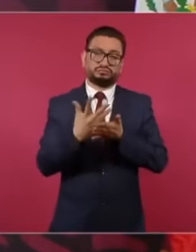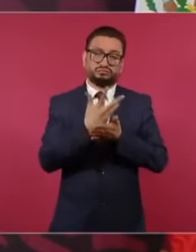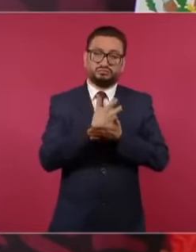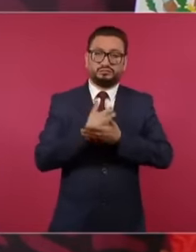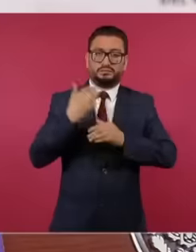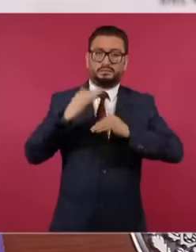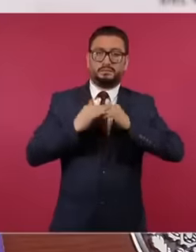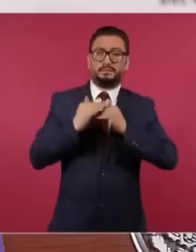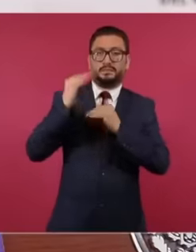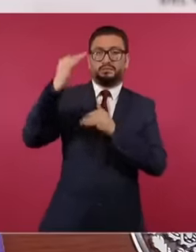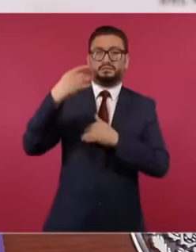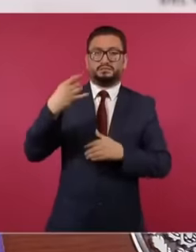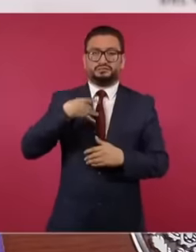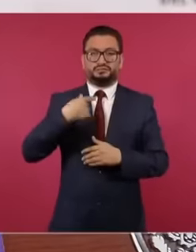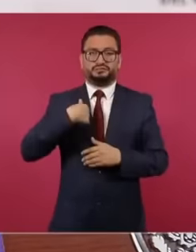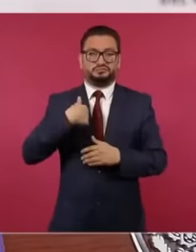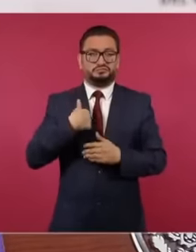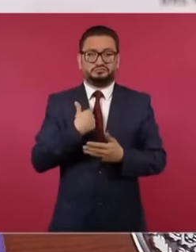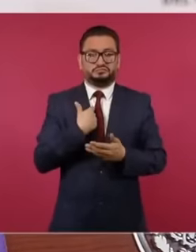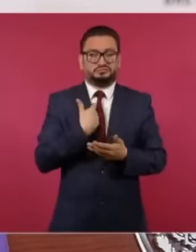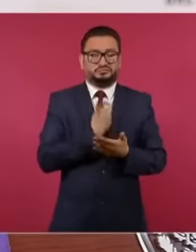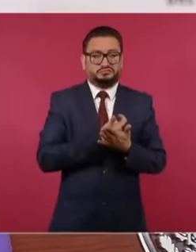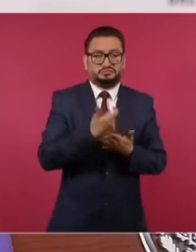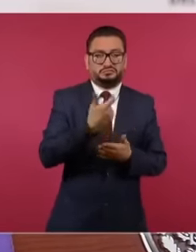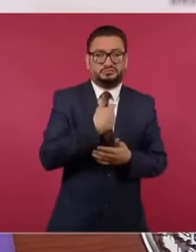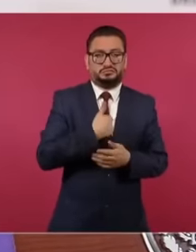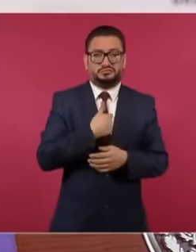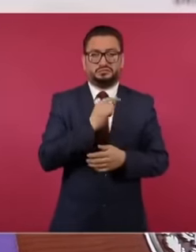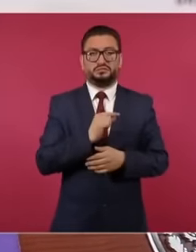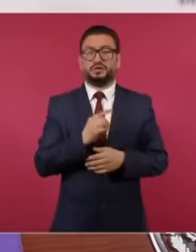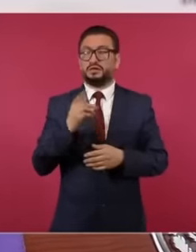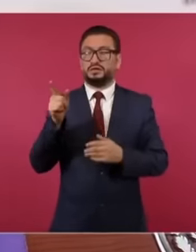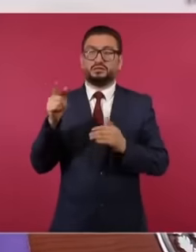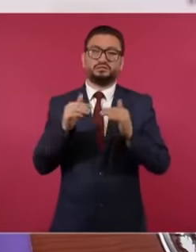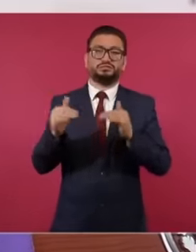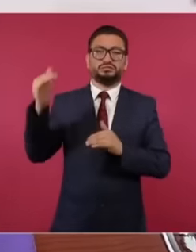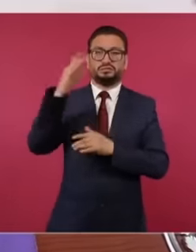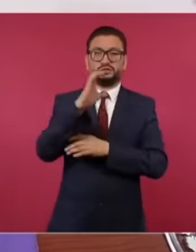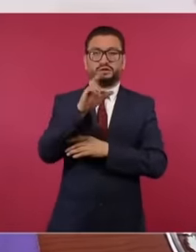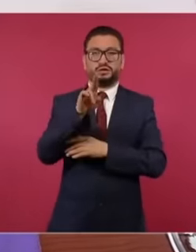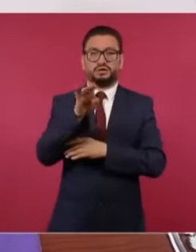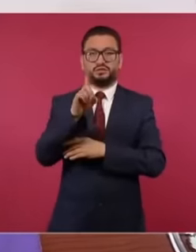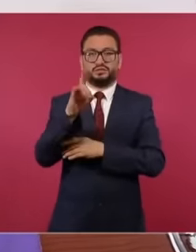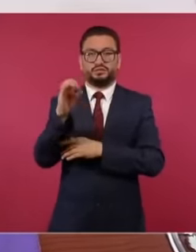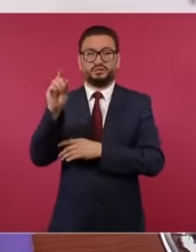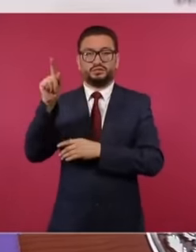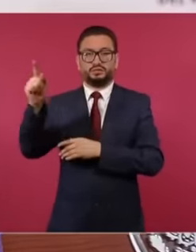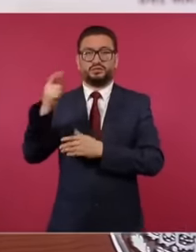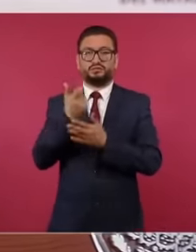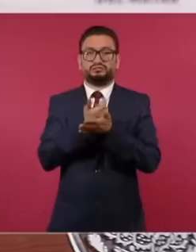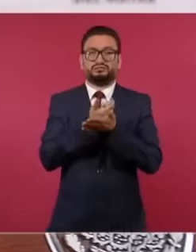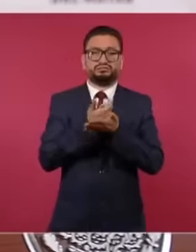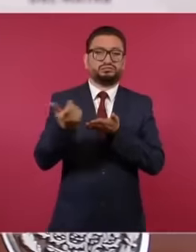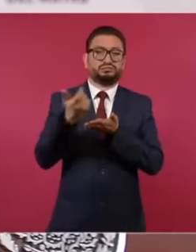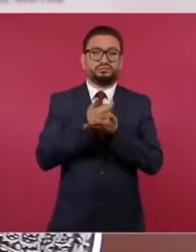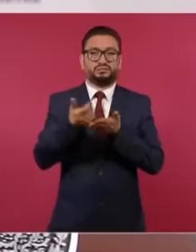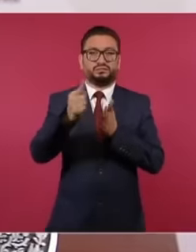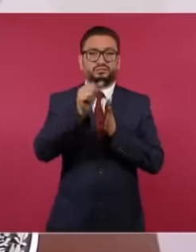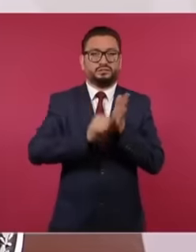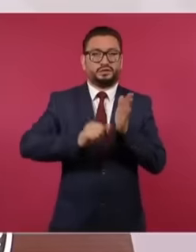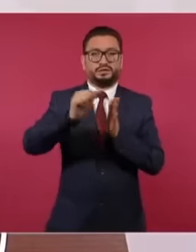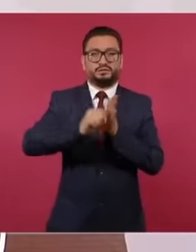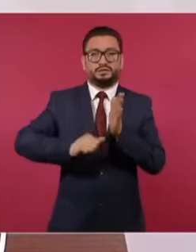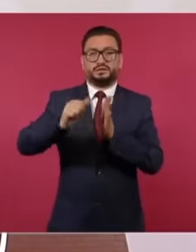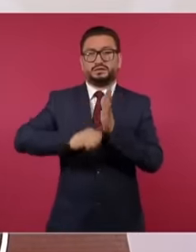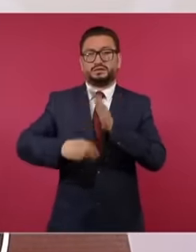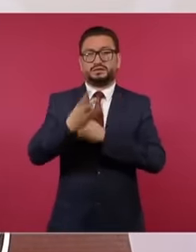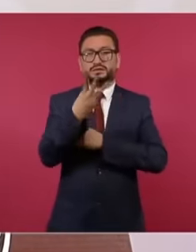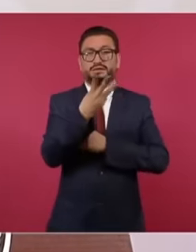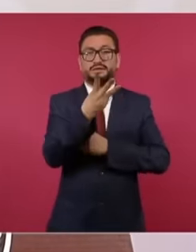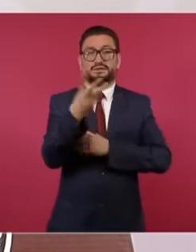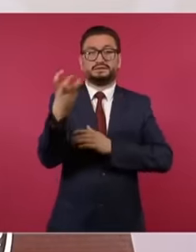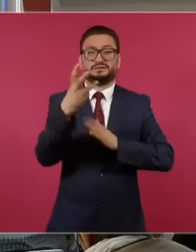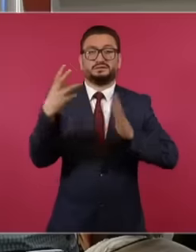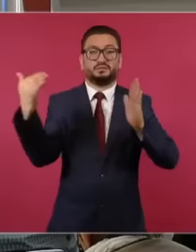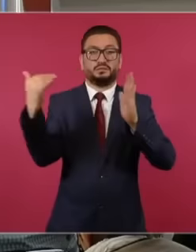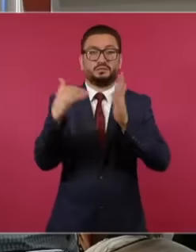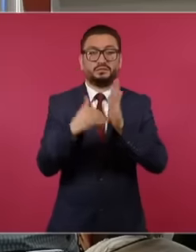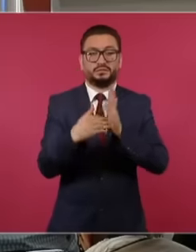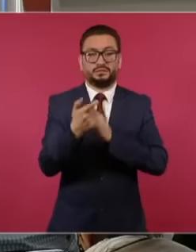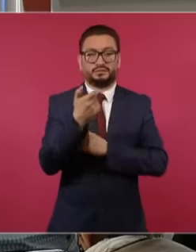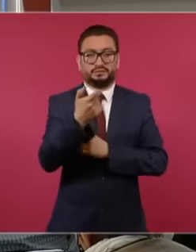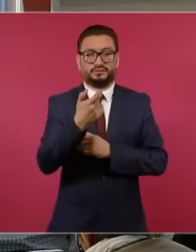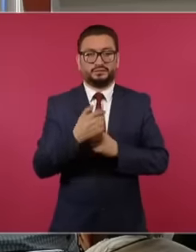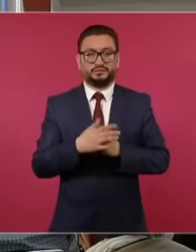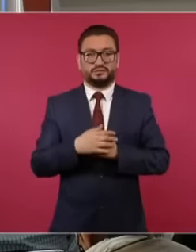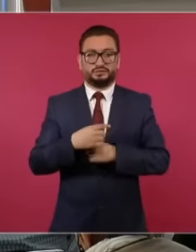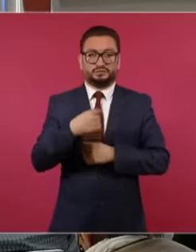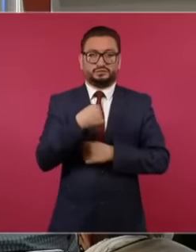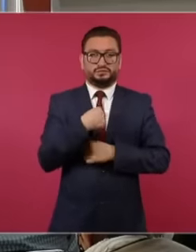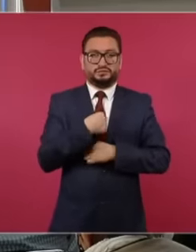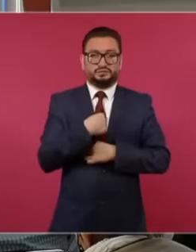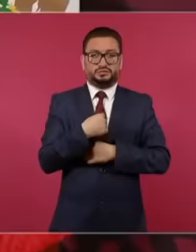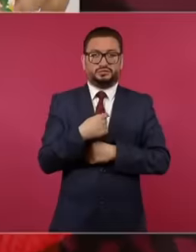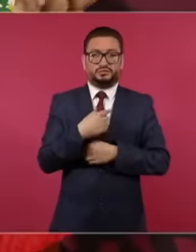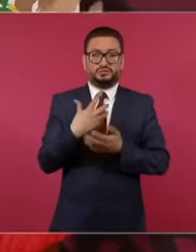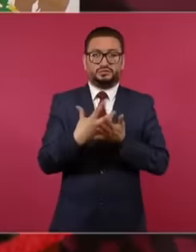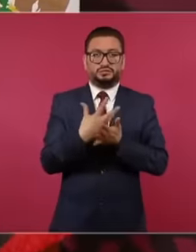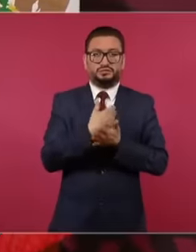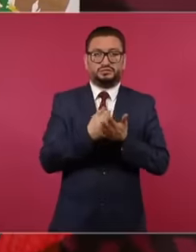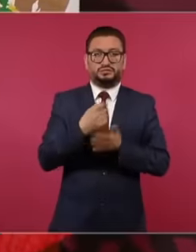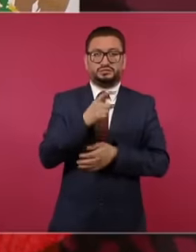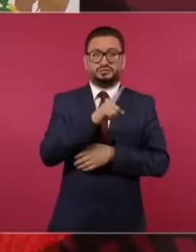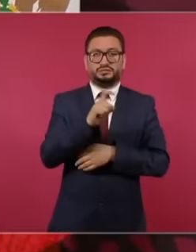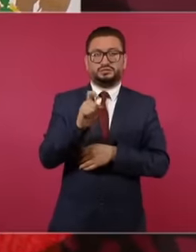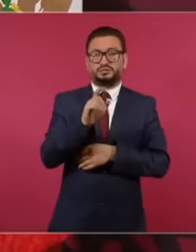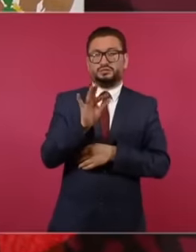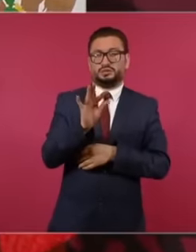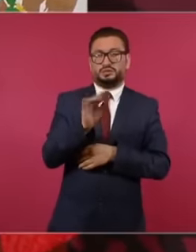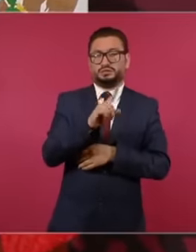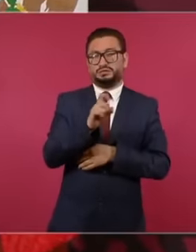Claudio assigned himself a salary. monthly of 300,000 pesos, I earn 140,130, I don't know,